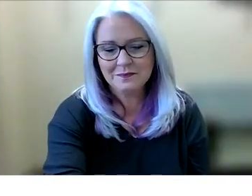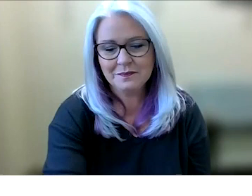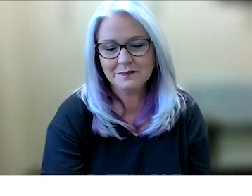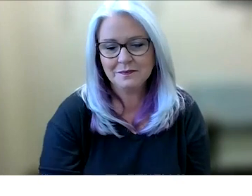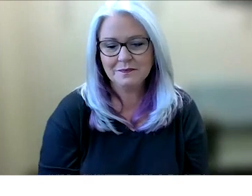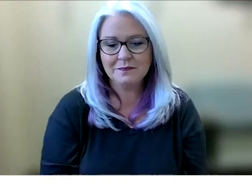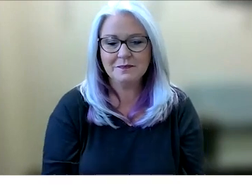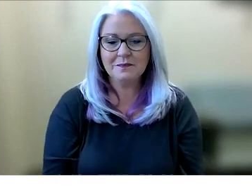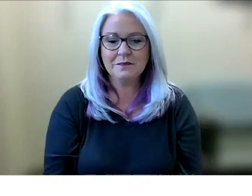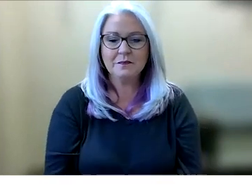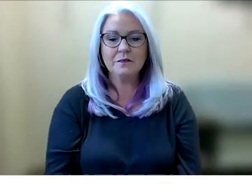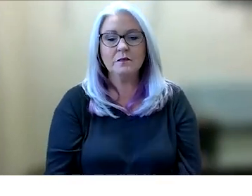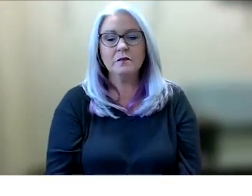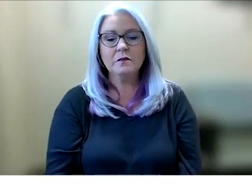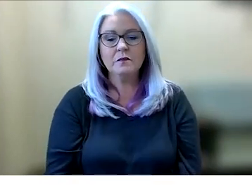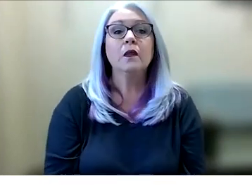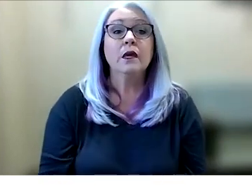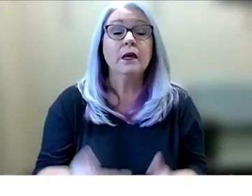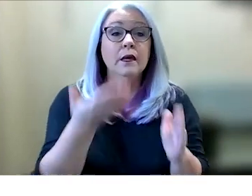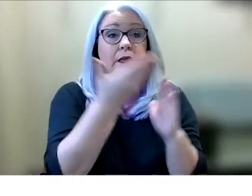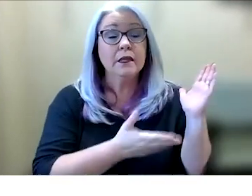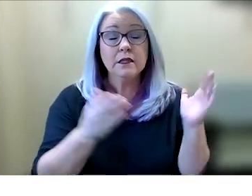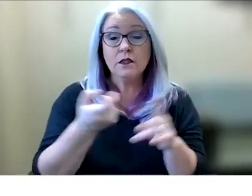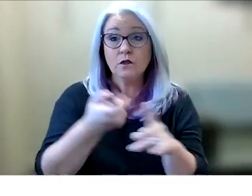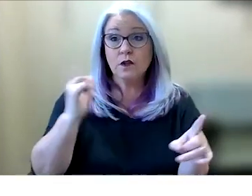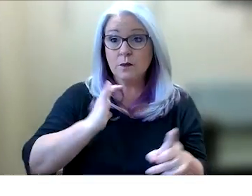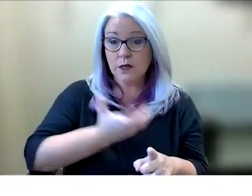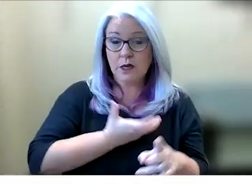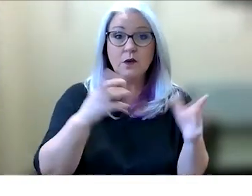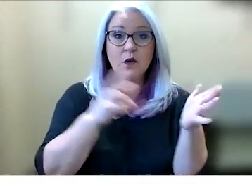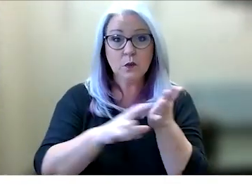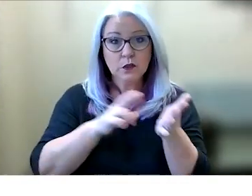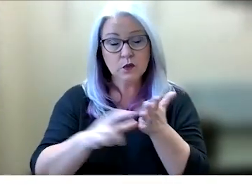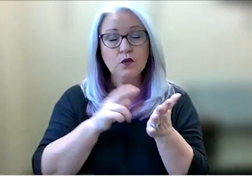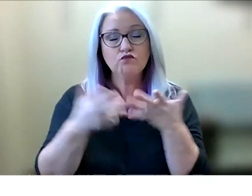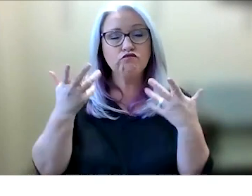LISA McCORKELL: This is from our research we published